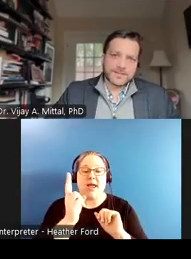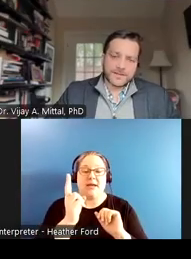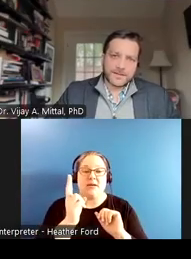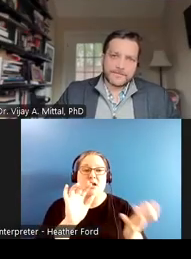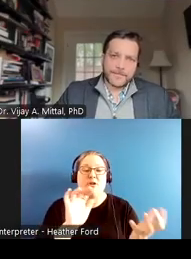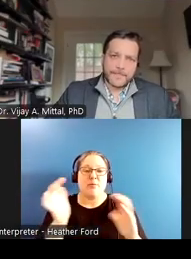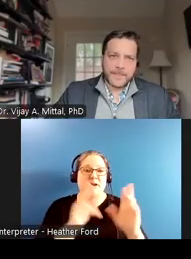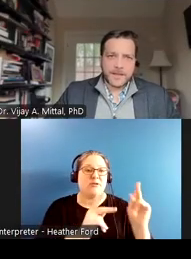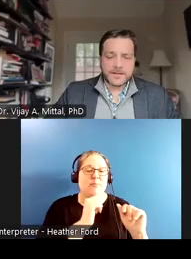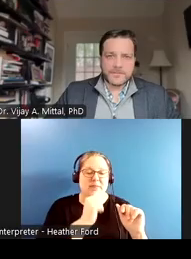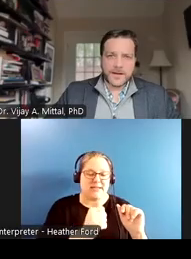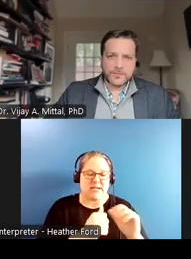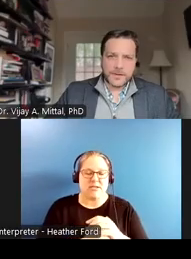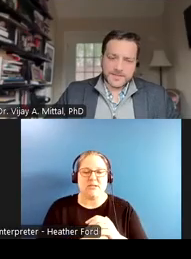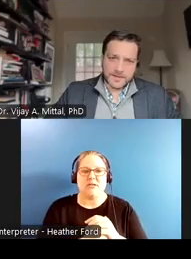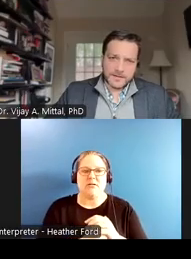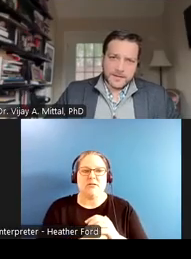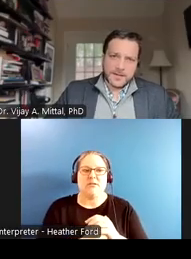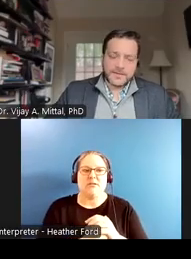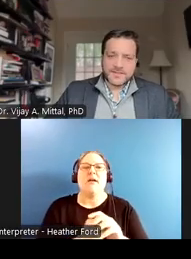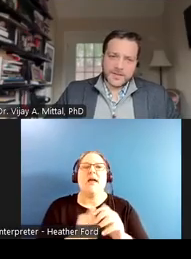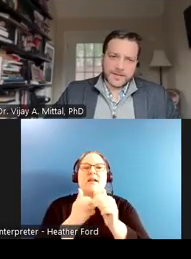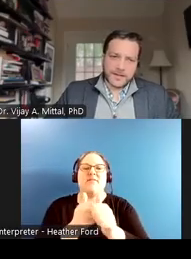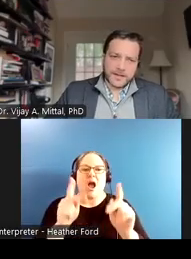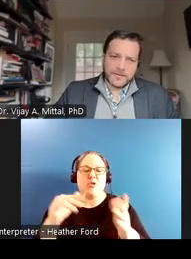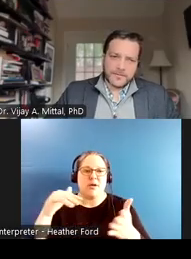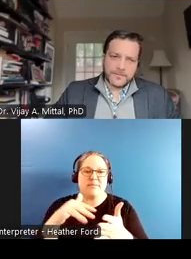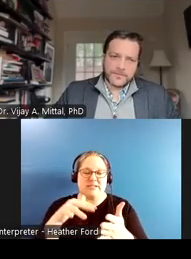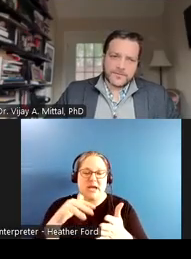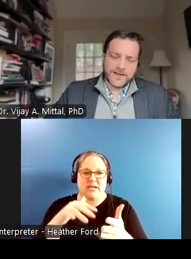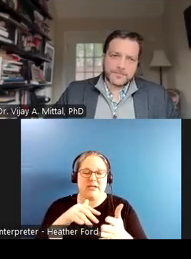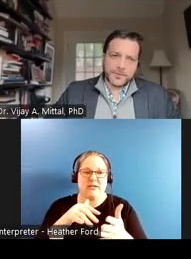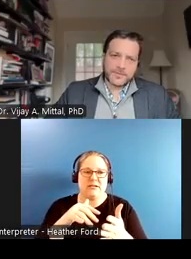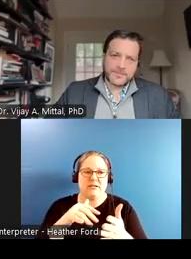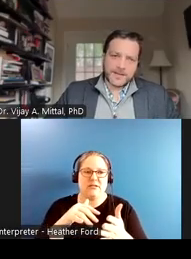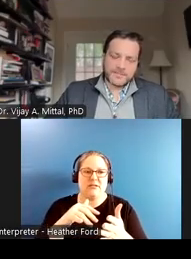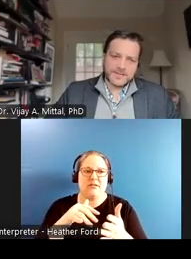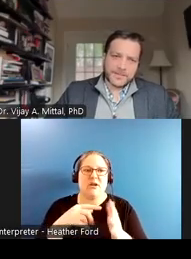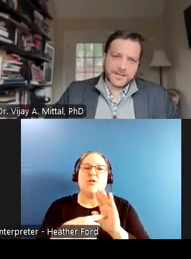that didn't. In a follow-up study, and this really uh reifies the point I was making about tapping